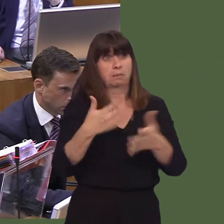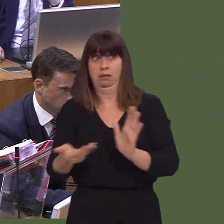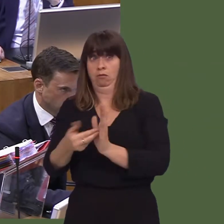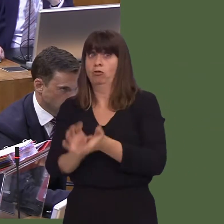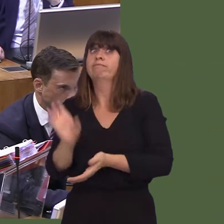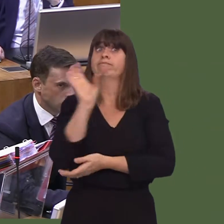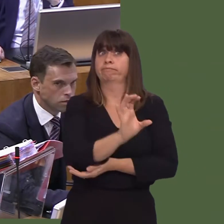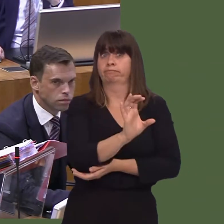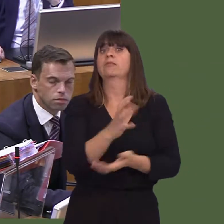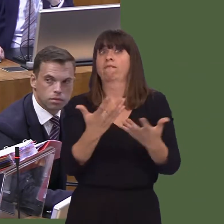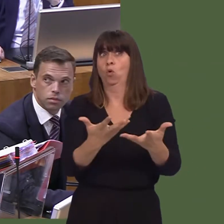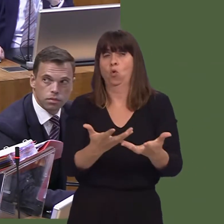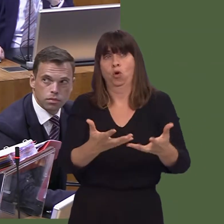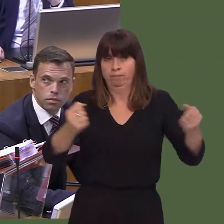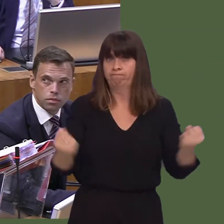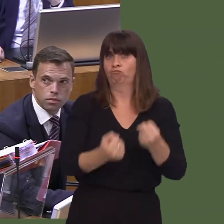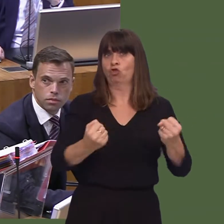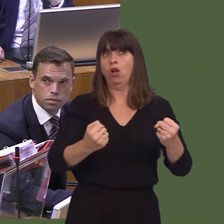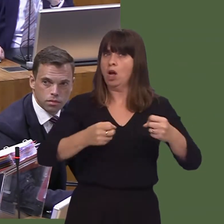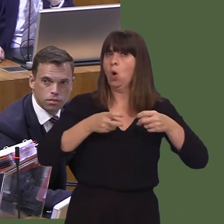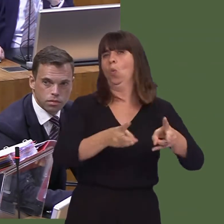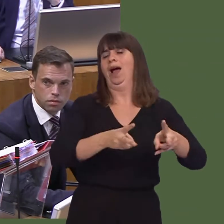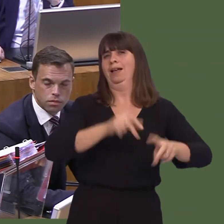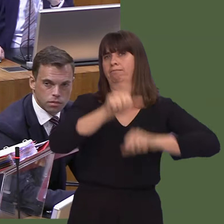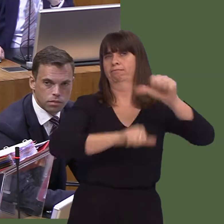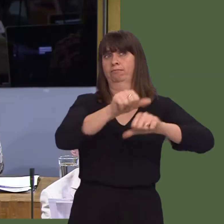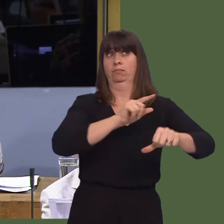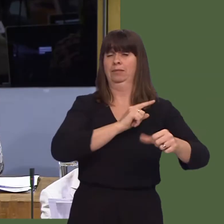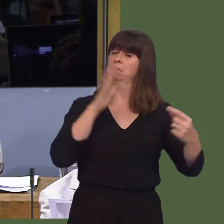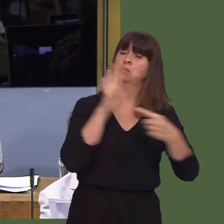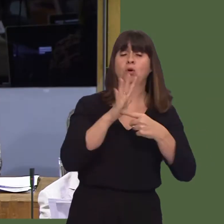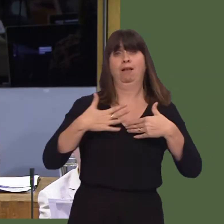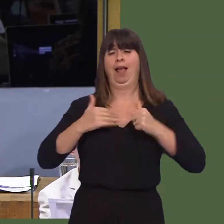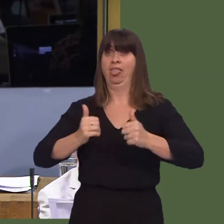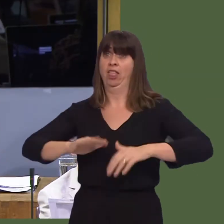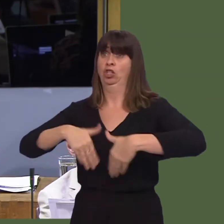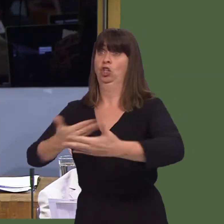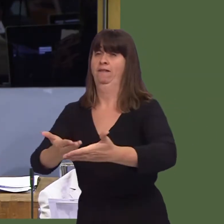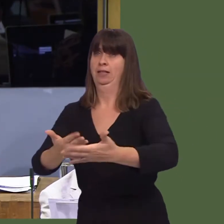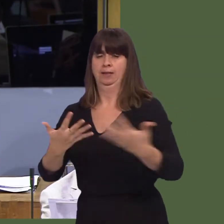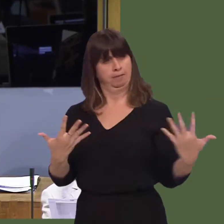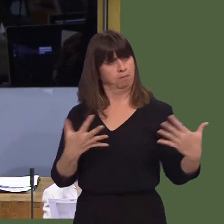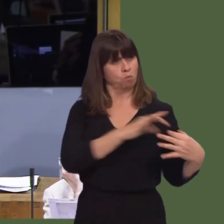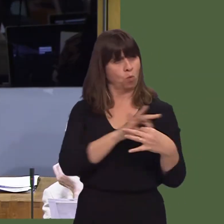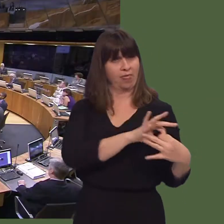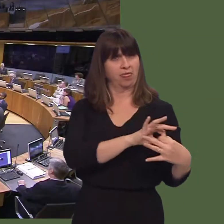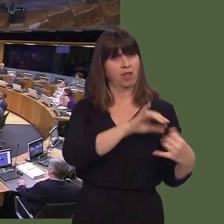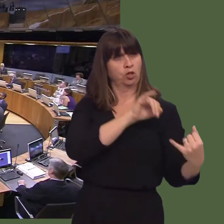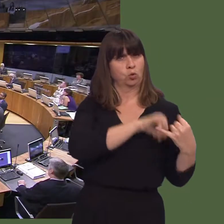our determination to ensure that social care remains a key plank in our health service delivery.